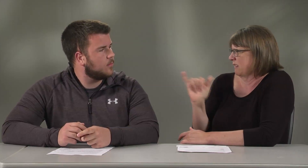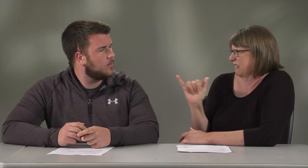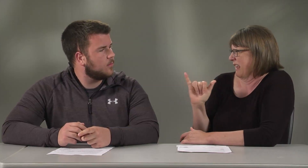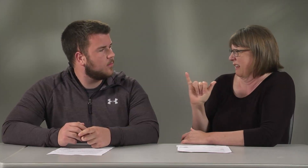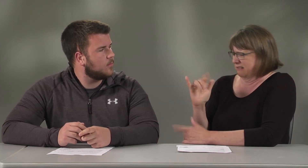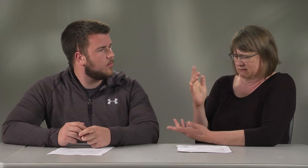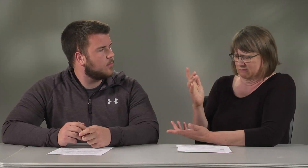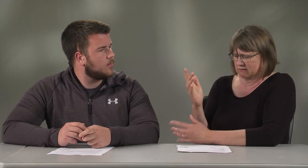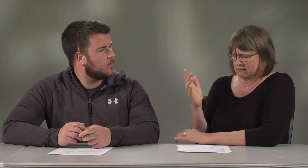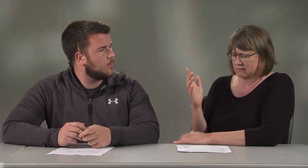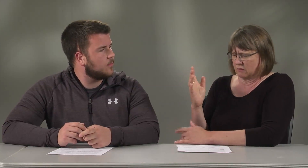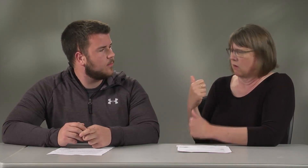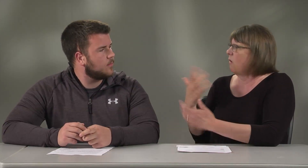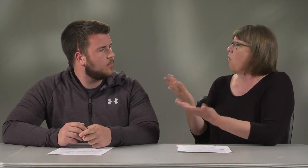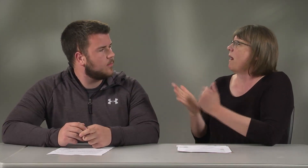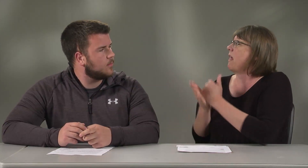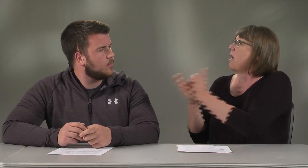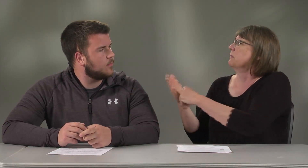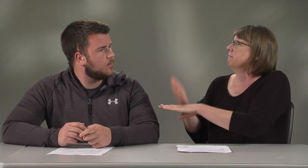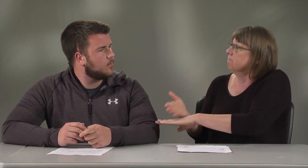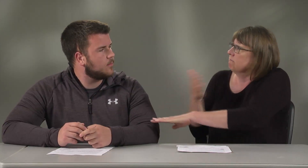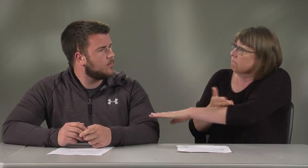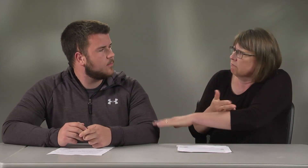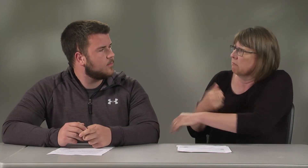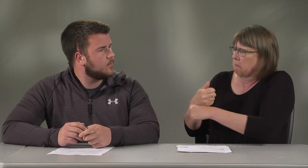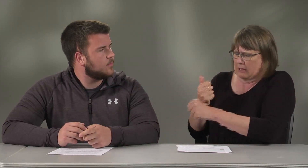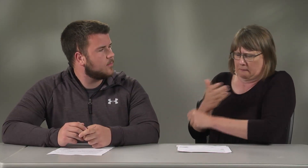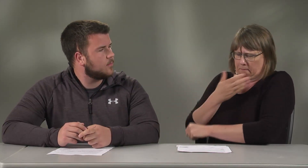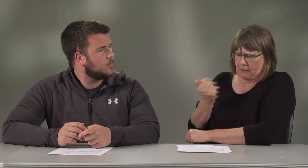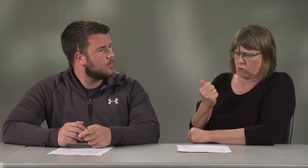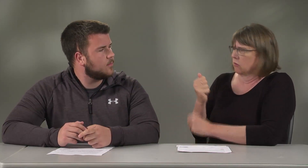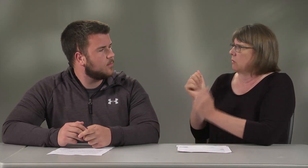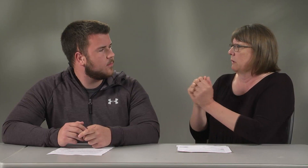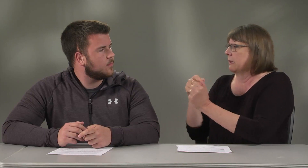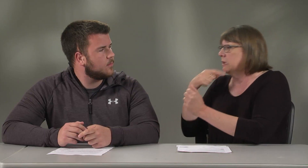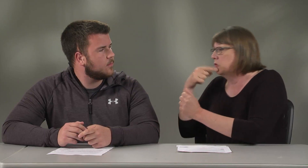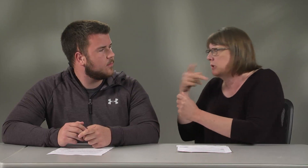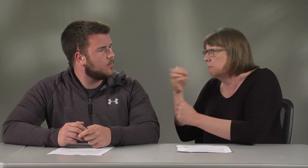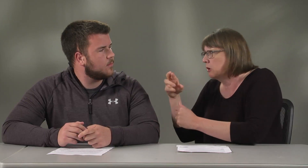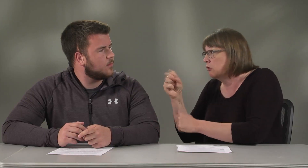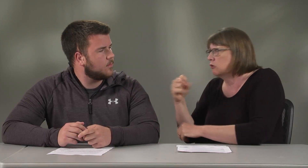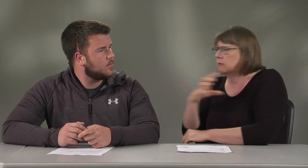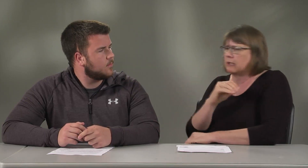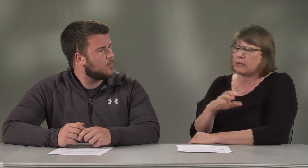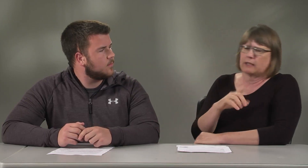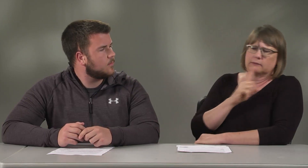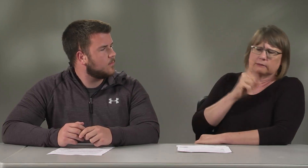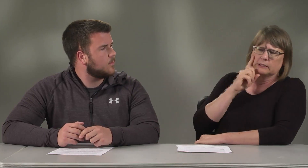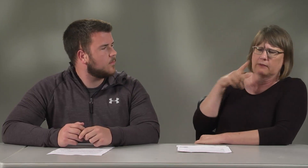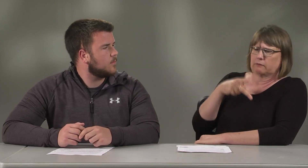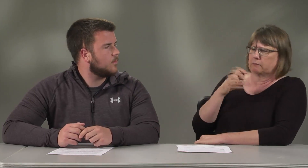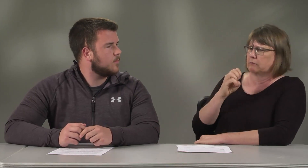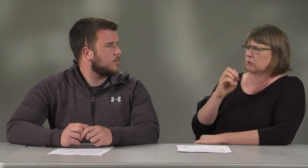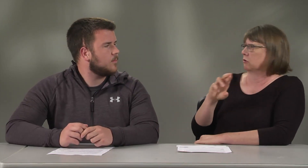What was you experience during lunch? What helped make it better with your peers who were able to hear as well as your deaf peers?